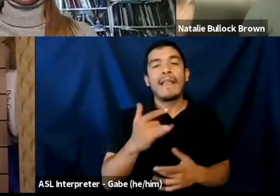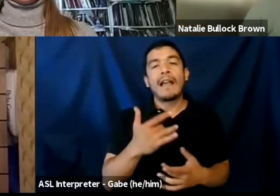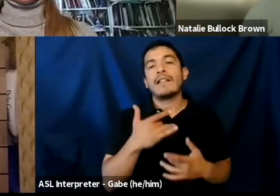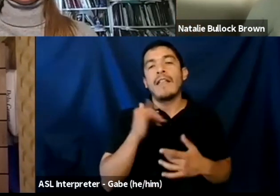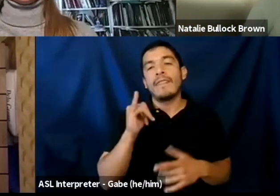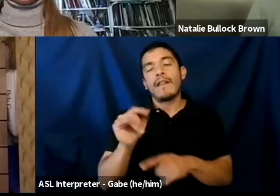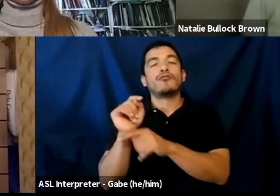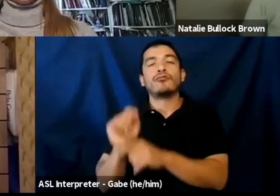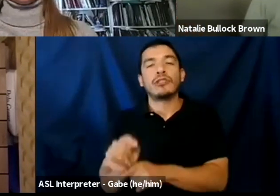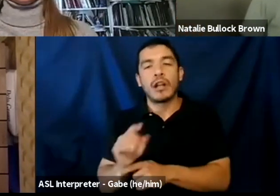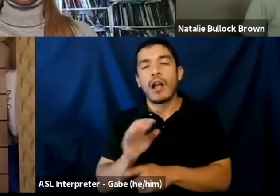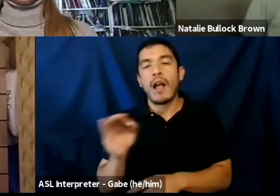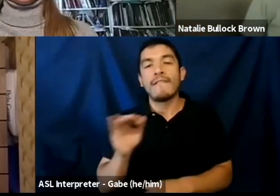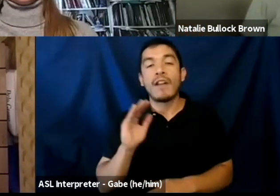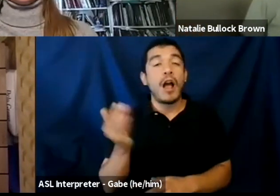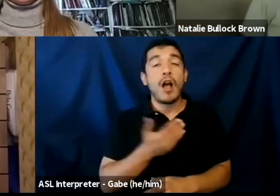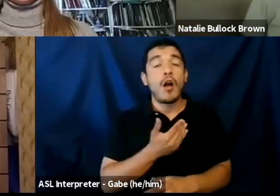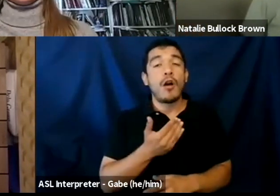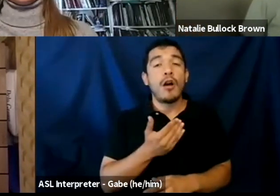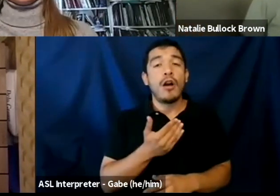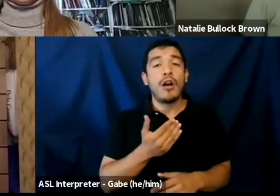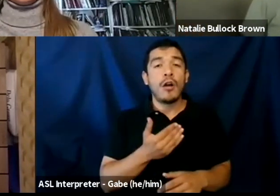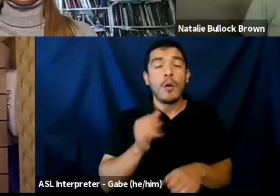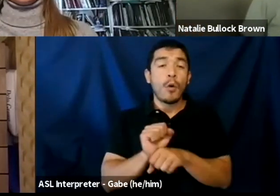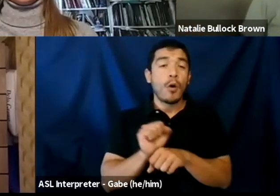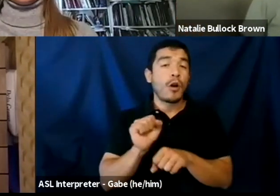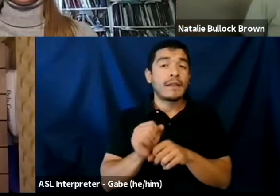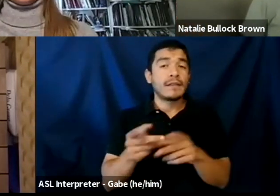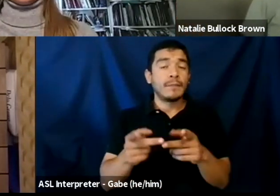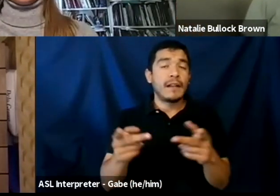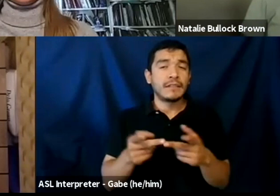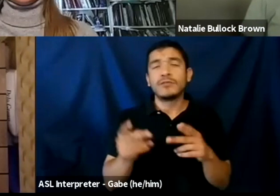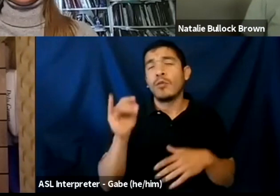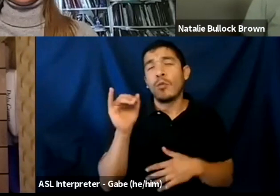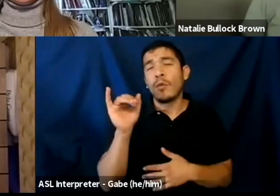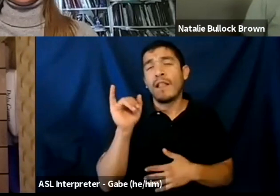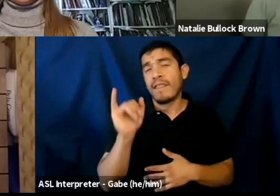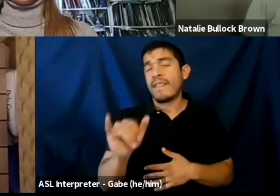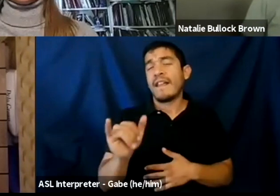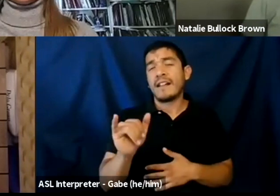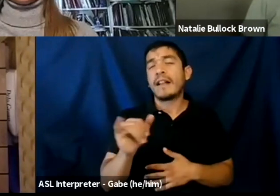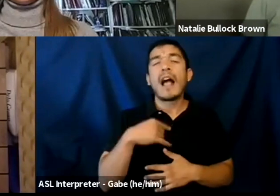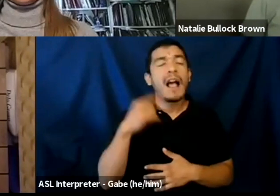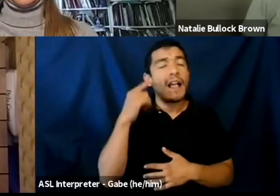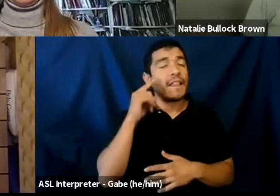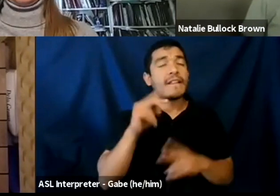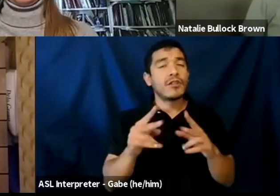Of our field. So, I think it's really important